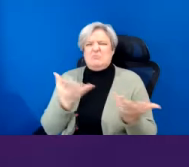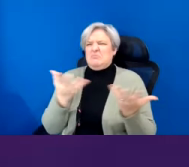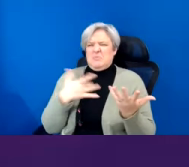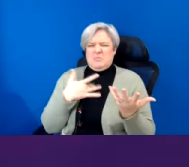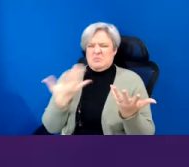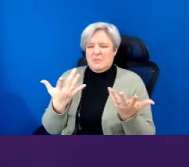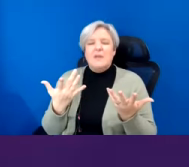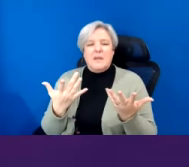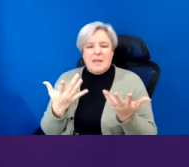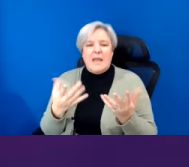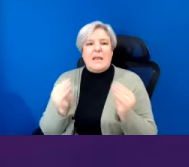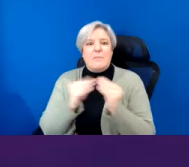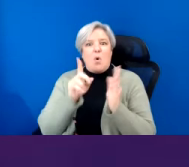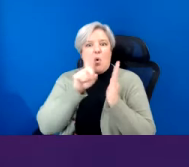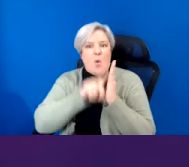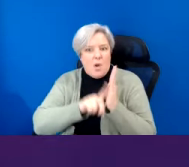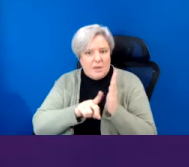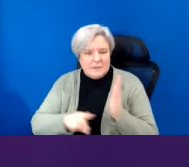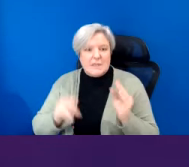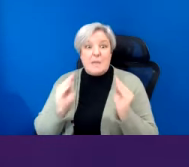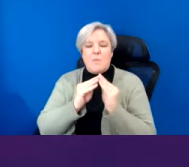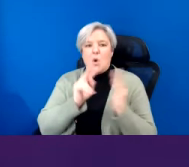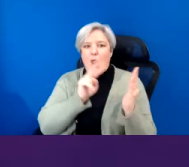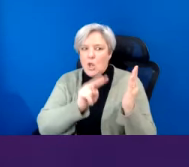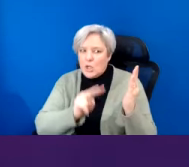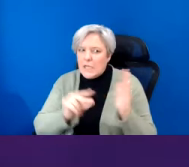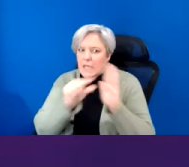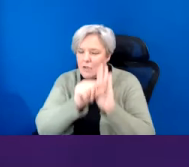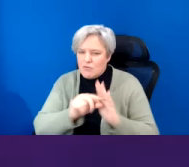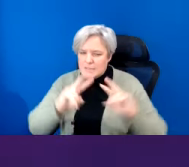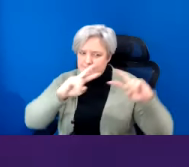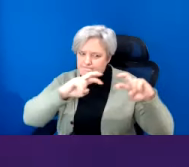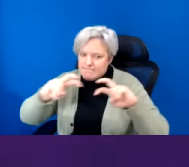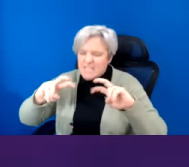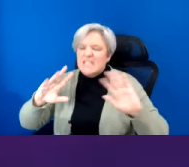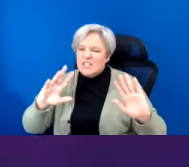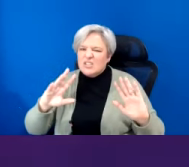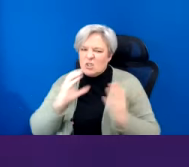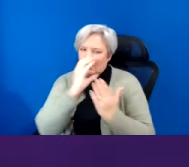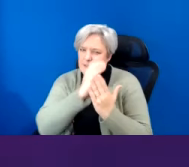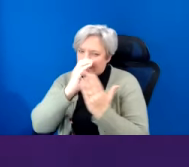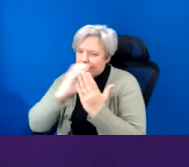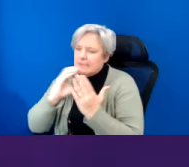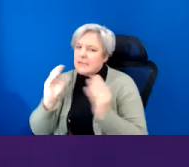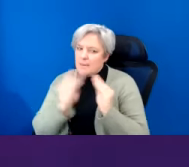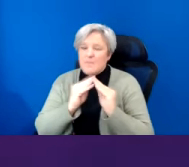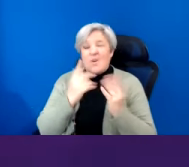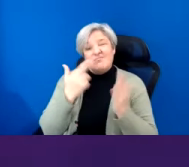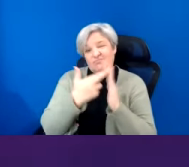amount of audits and looking at grade books a lot more closely. This is due to regulations and compliance,